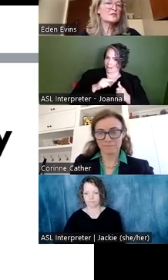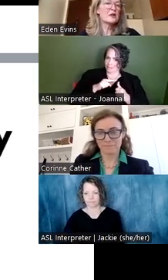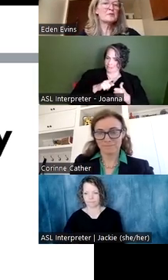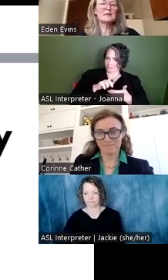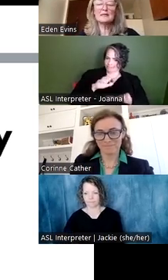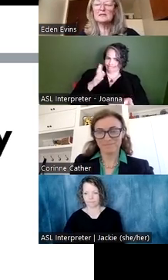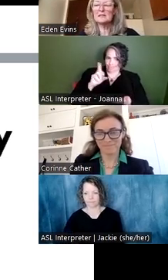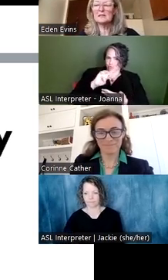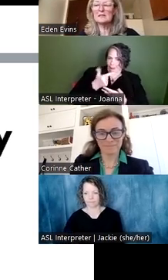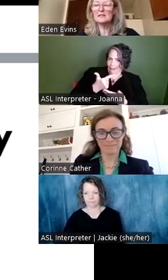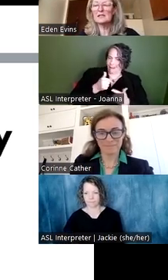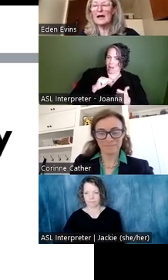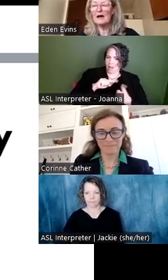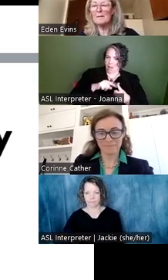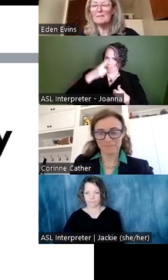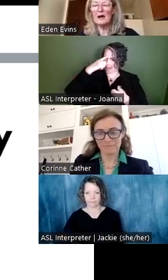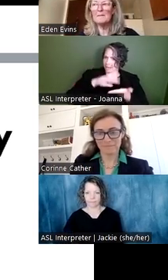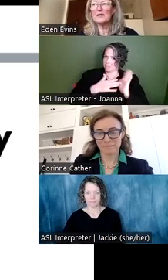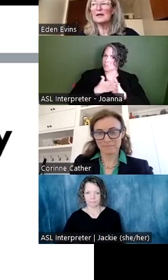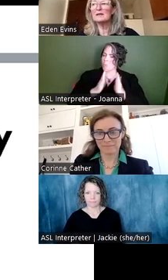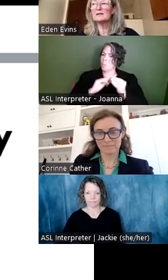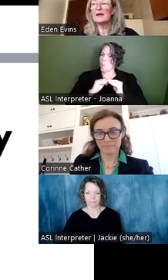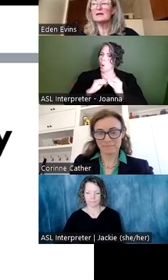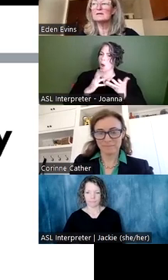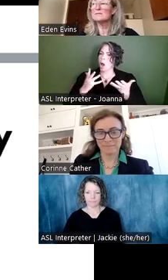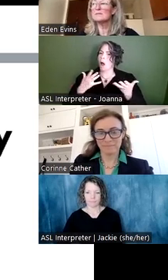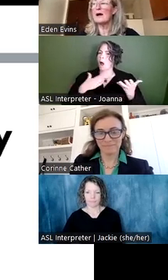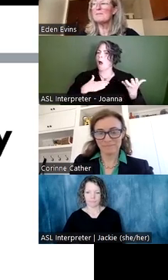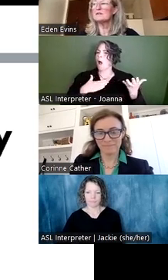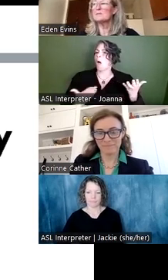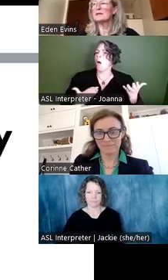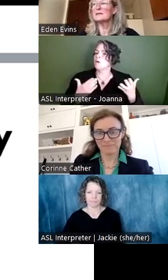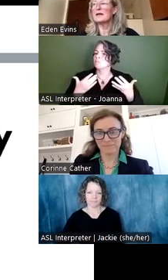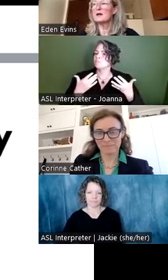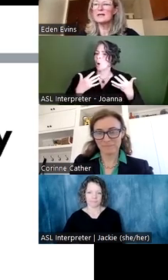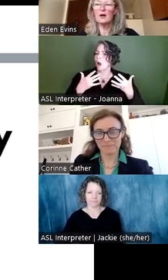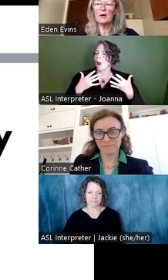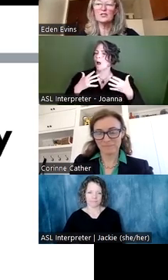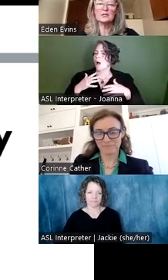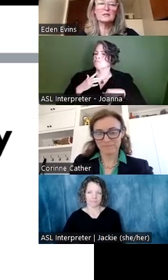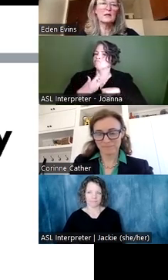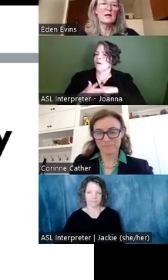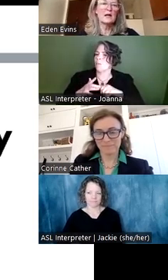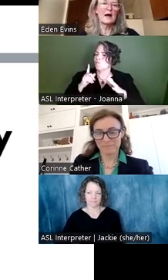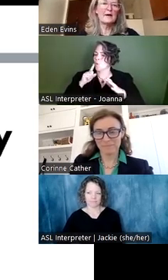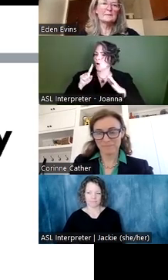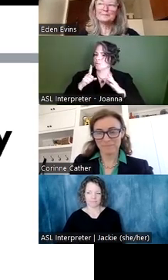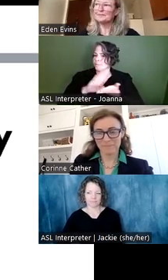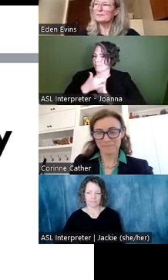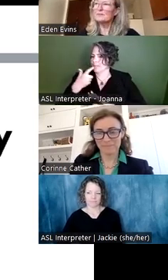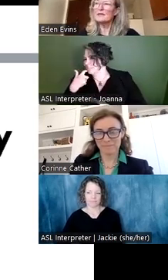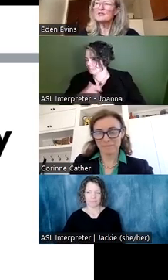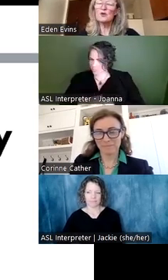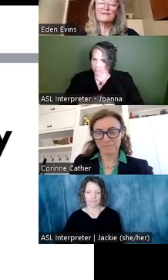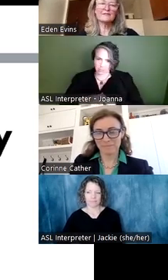going to put this slide up and be happy to begin to take questions. It, sort of,